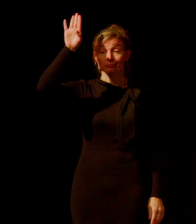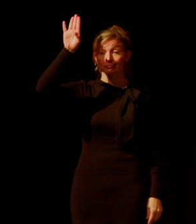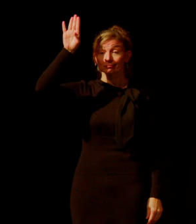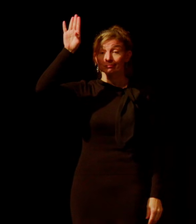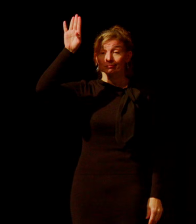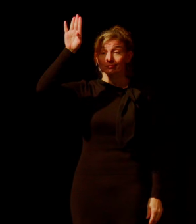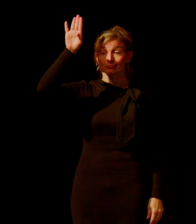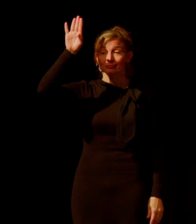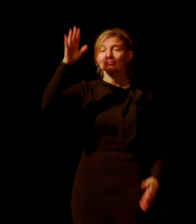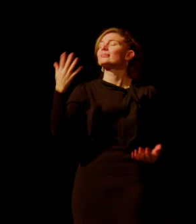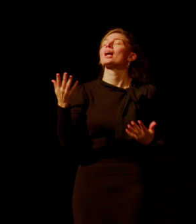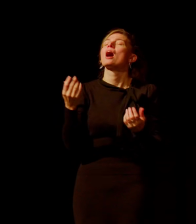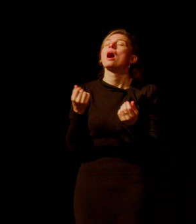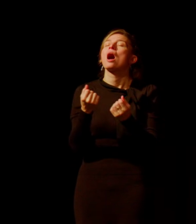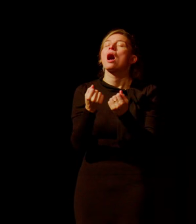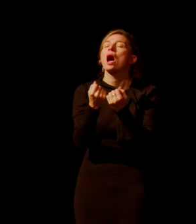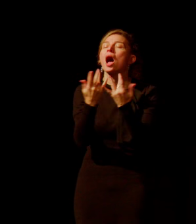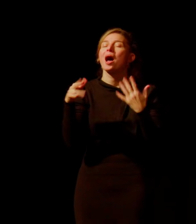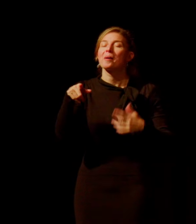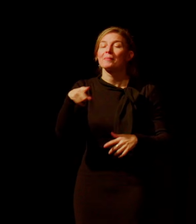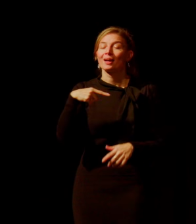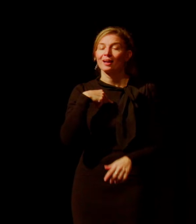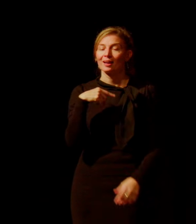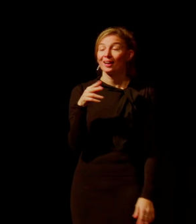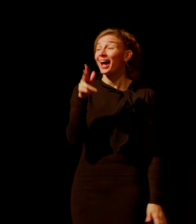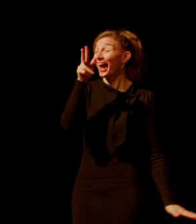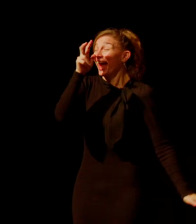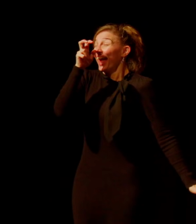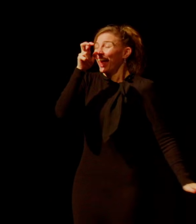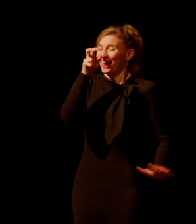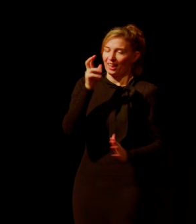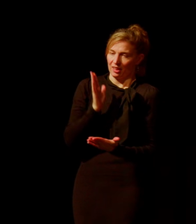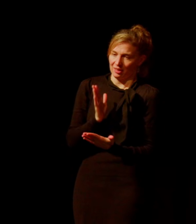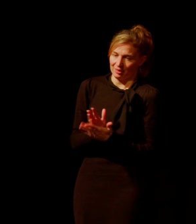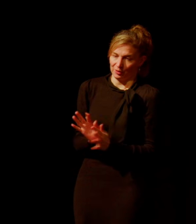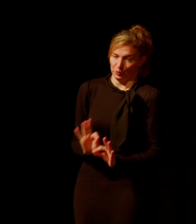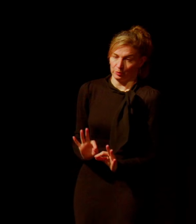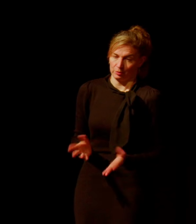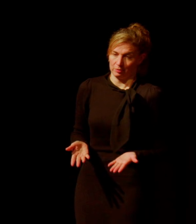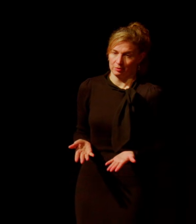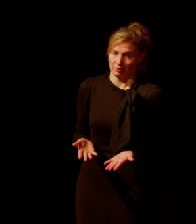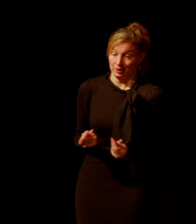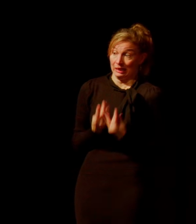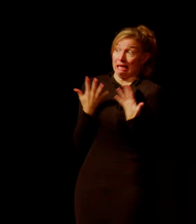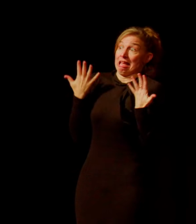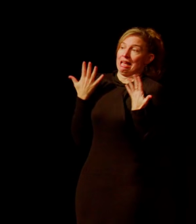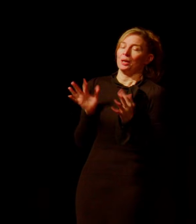How often have you faked an orgasm just to get over with it? I have been there as well.